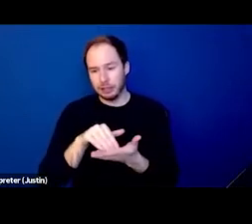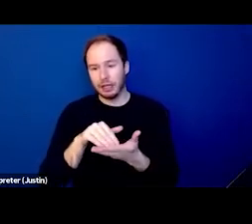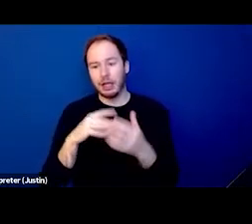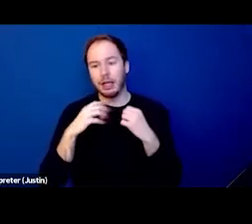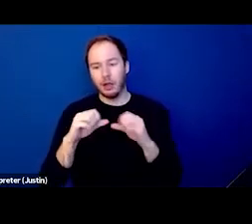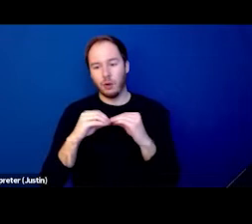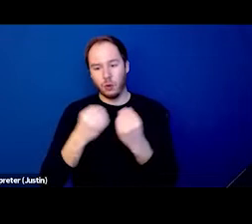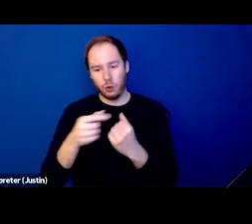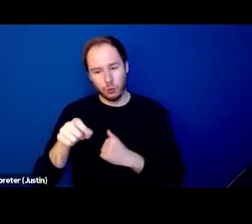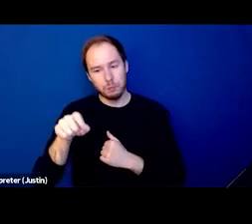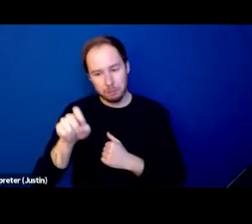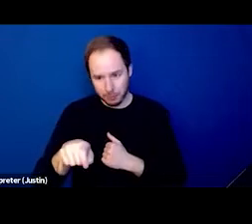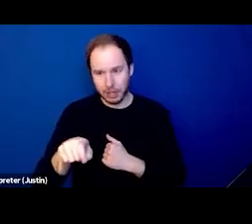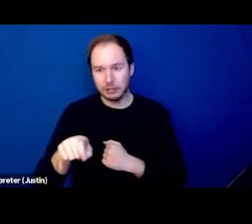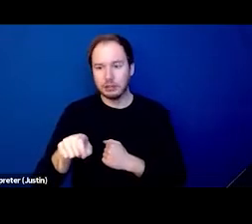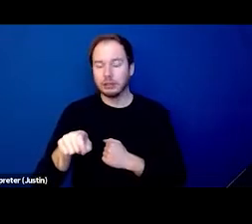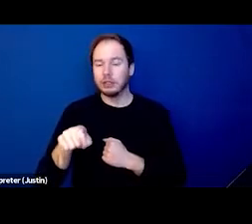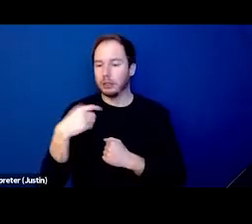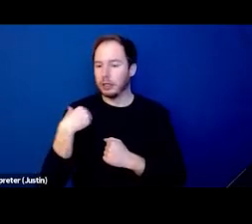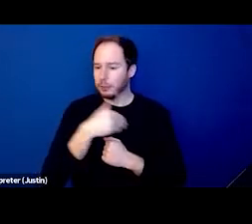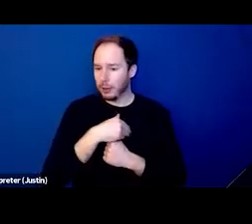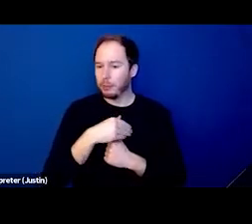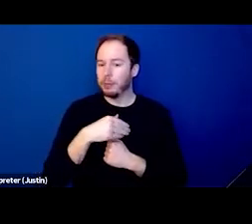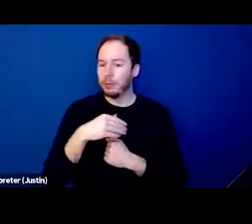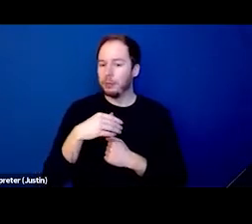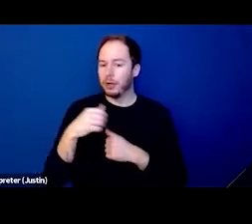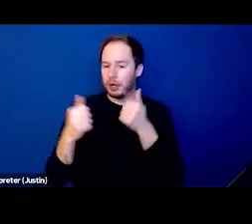you must be a member of a federally recognized tribes